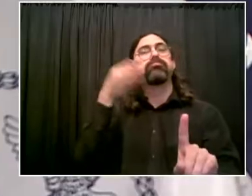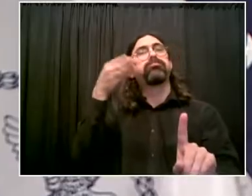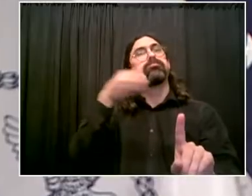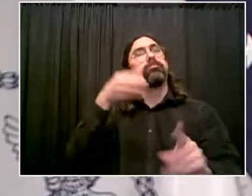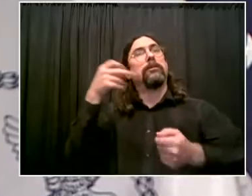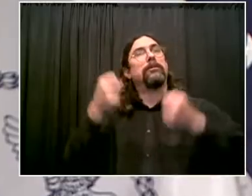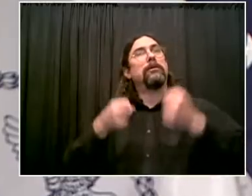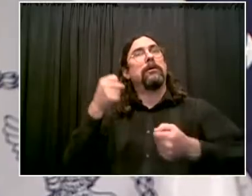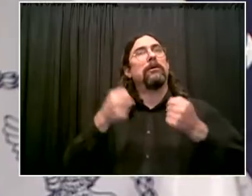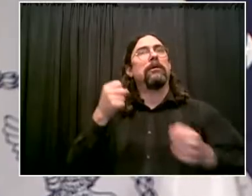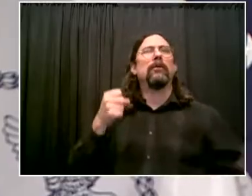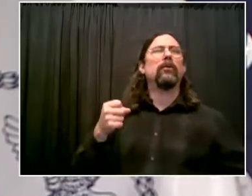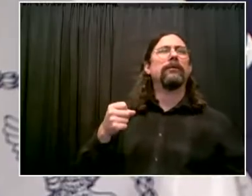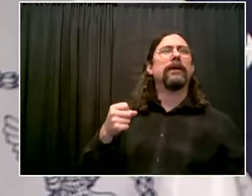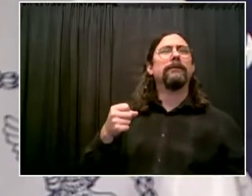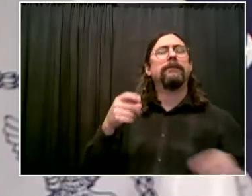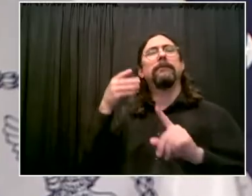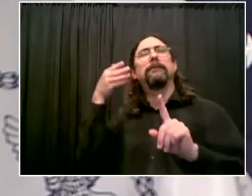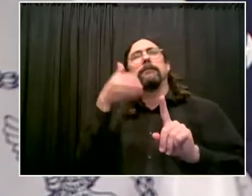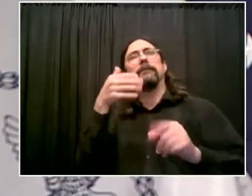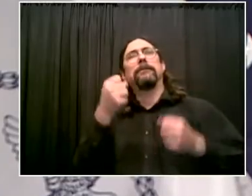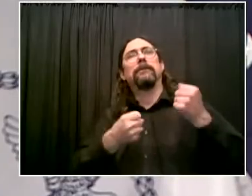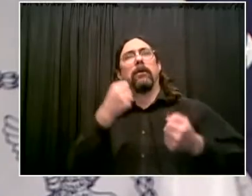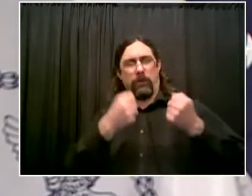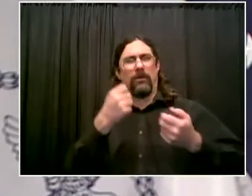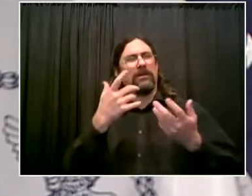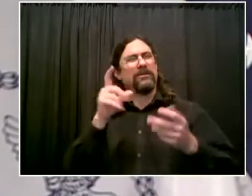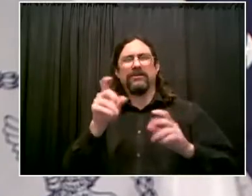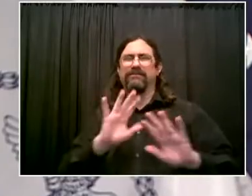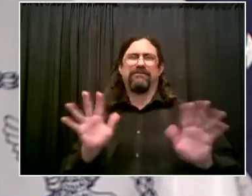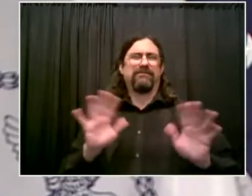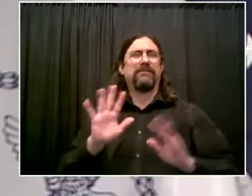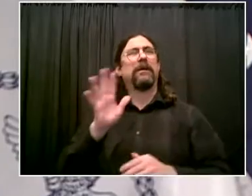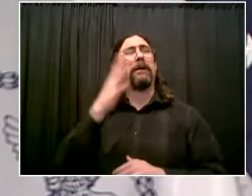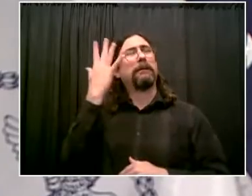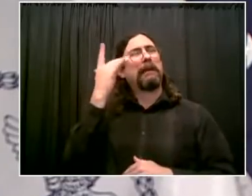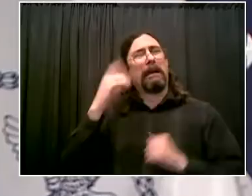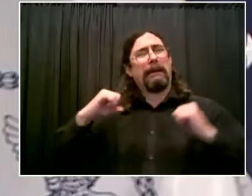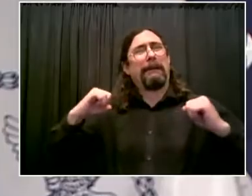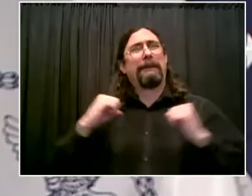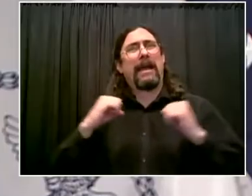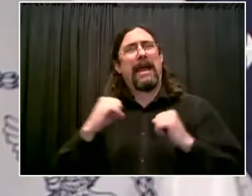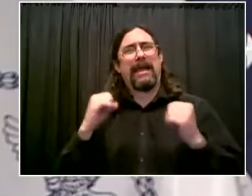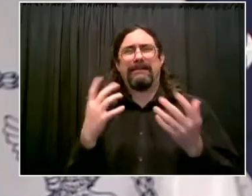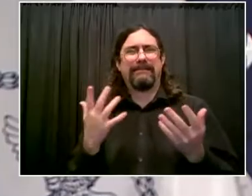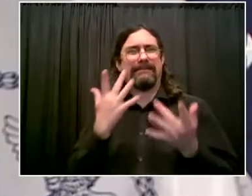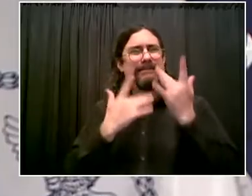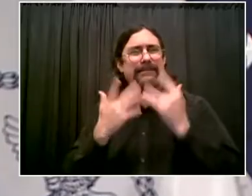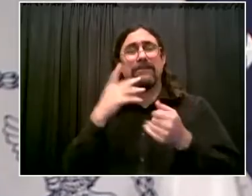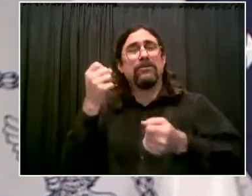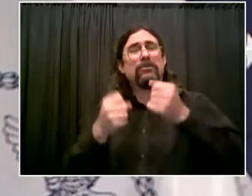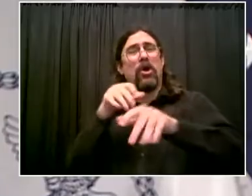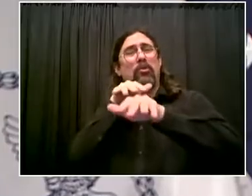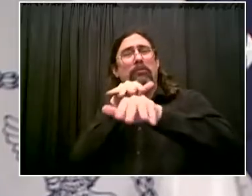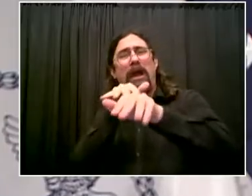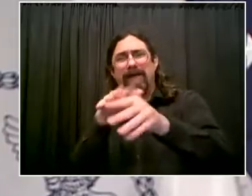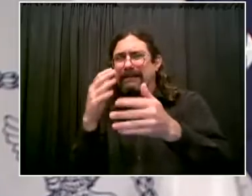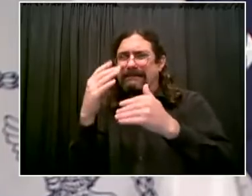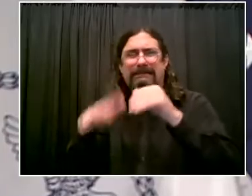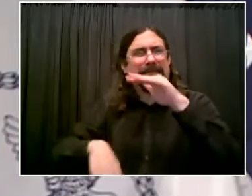PHYSICALLY HAS RULED TO CONTINUE ROOM TO CONTINUE TO ACCOMMODATE CARS. DOES THE CITY